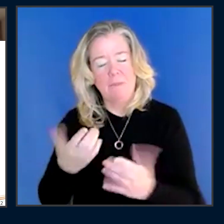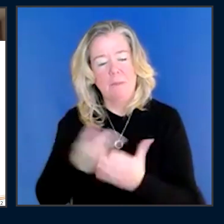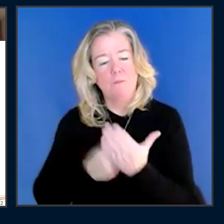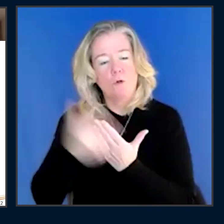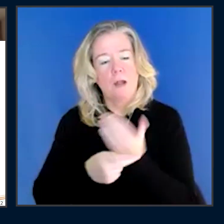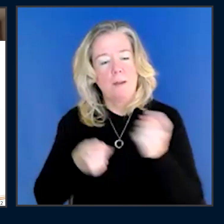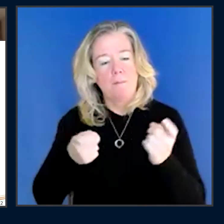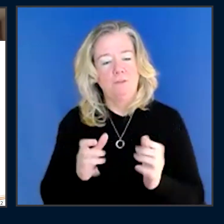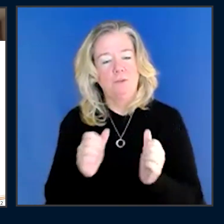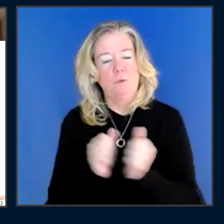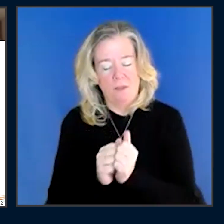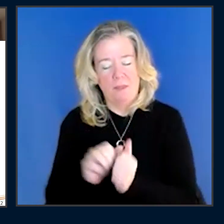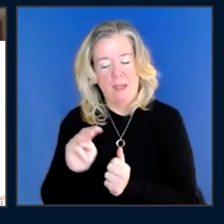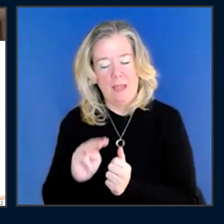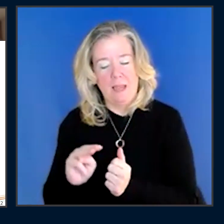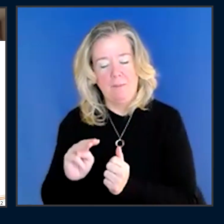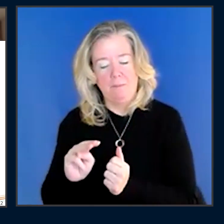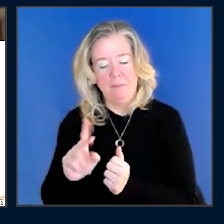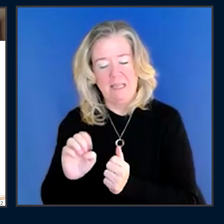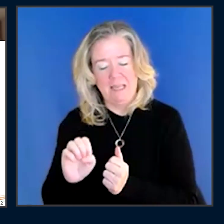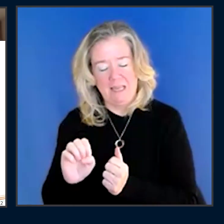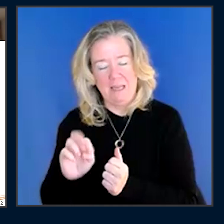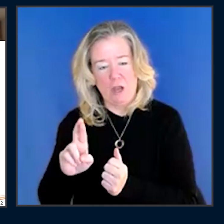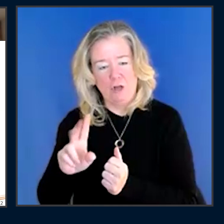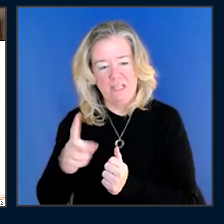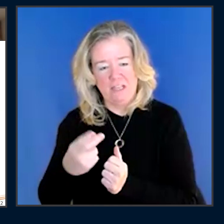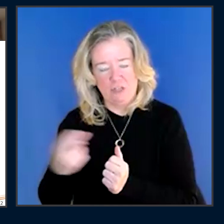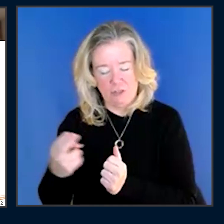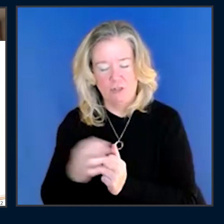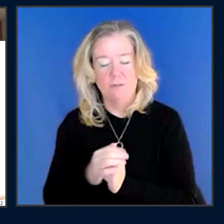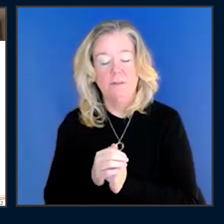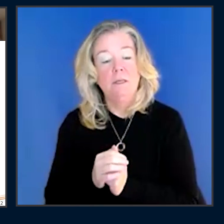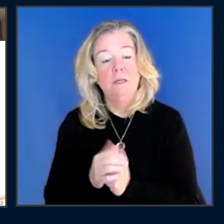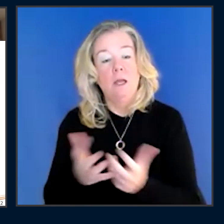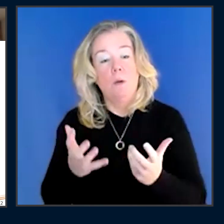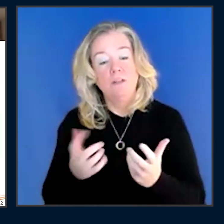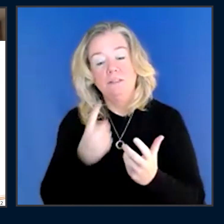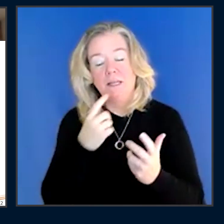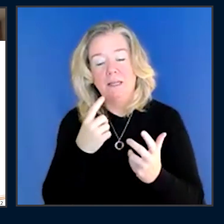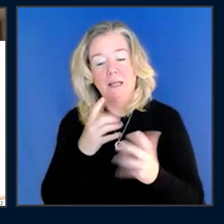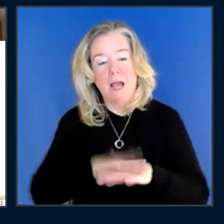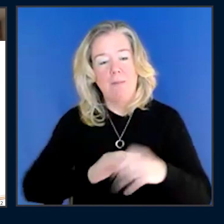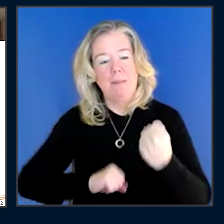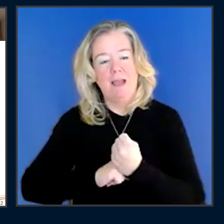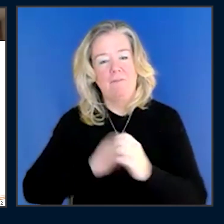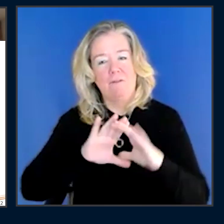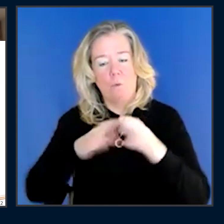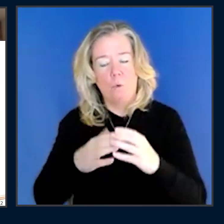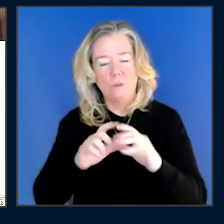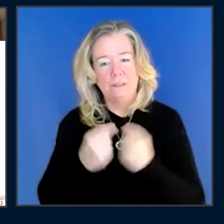with Michigan Department of Education resource for deaf/hard of hearing. And I just want to say, on behalf of our whole team, welcome.